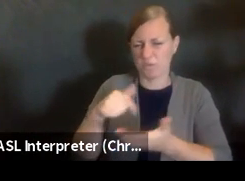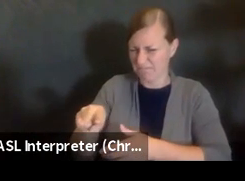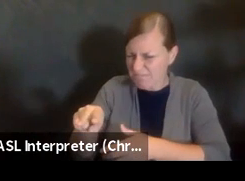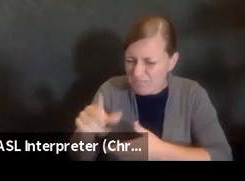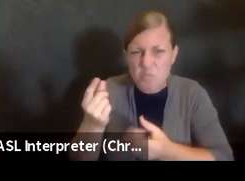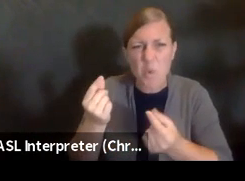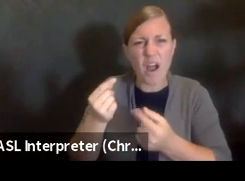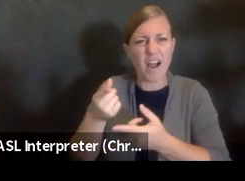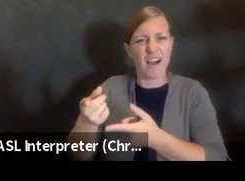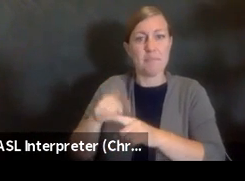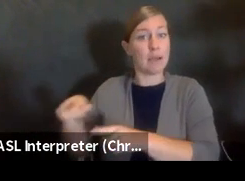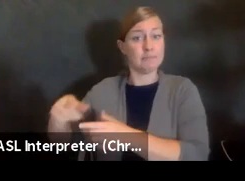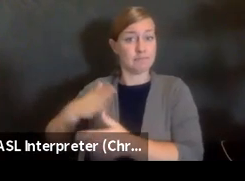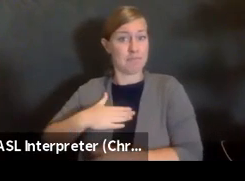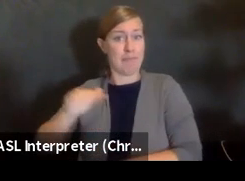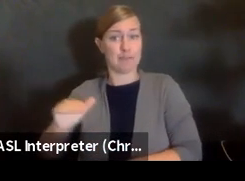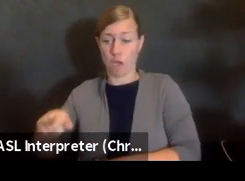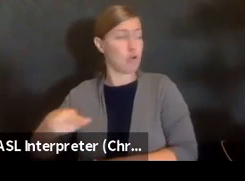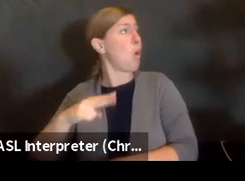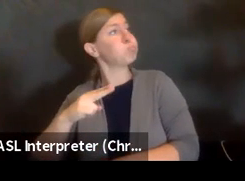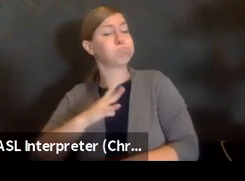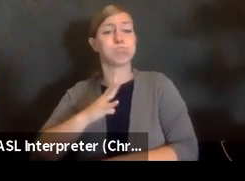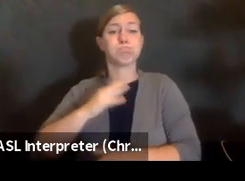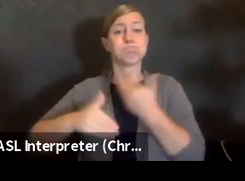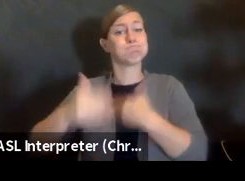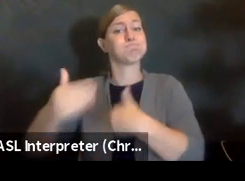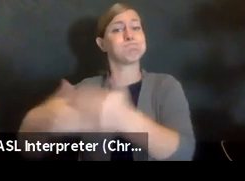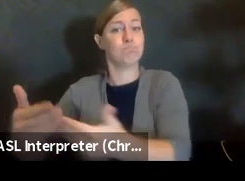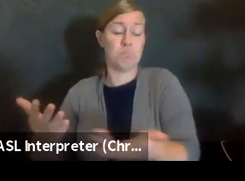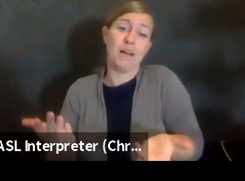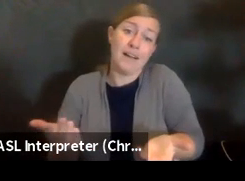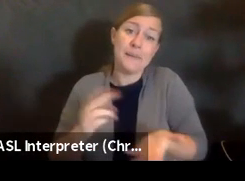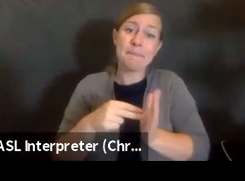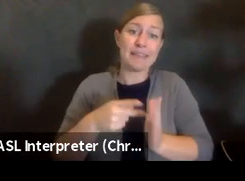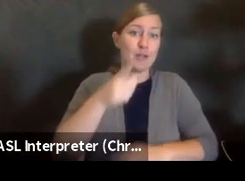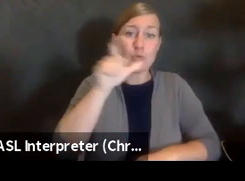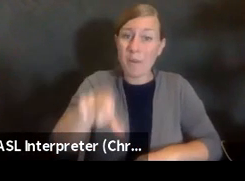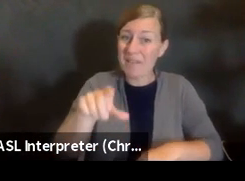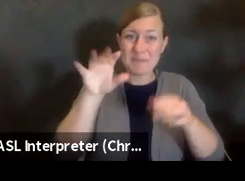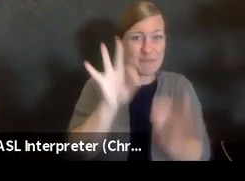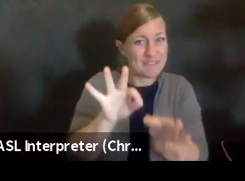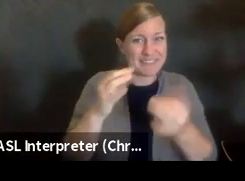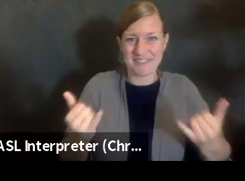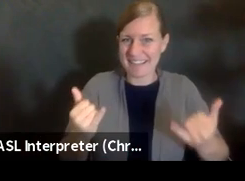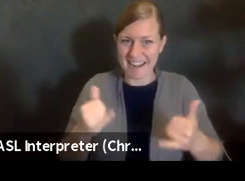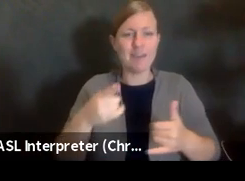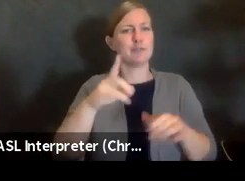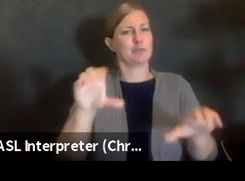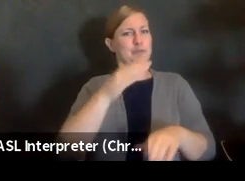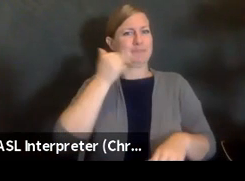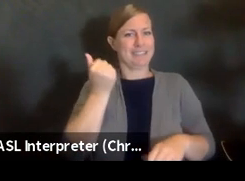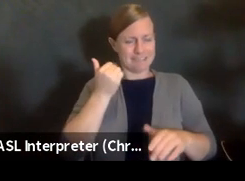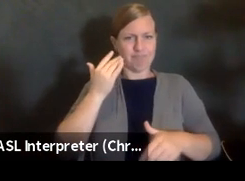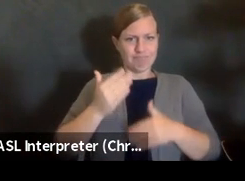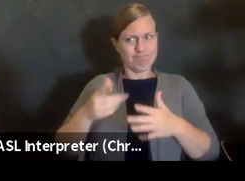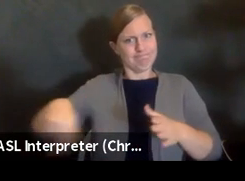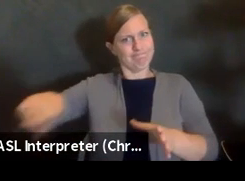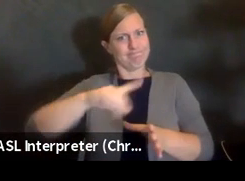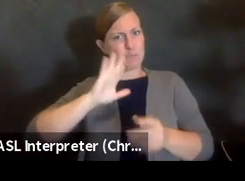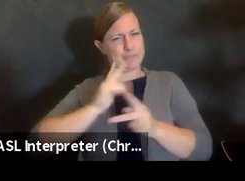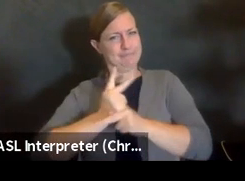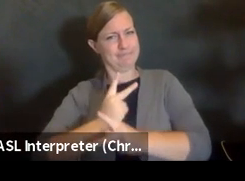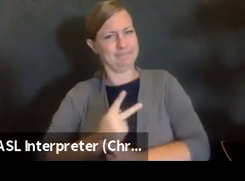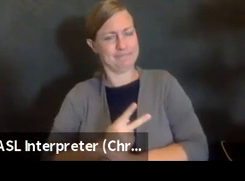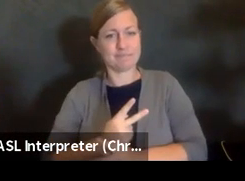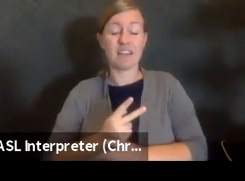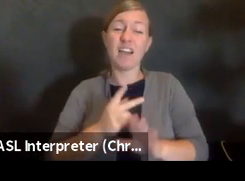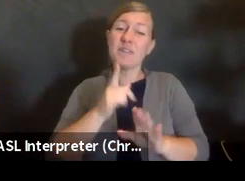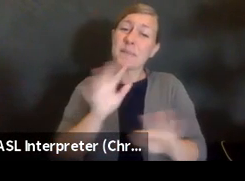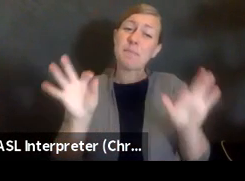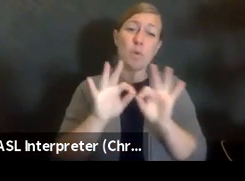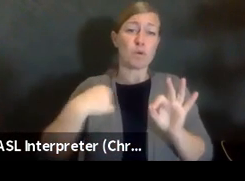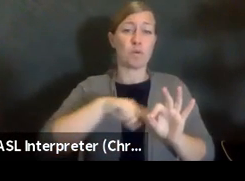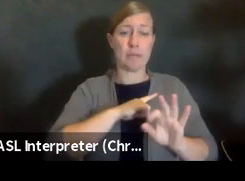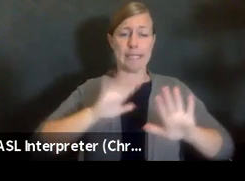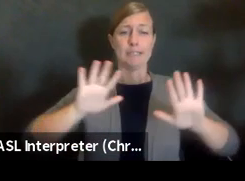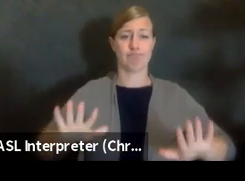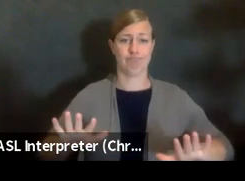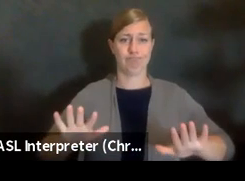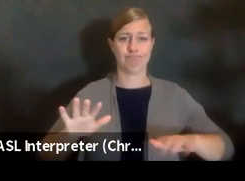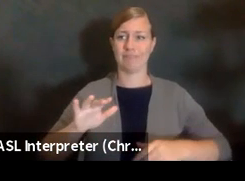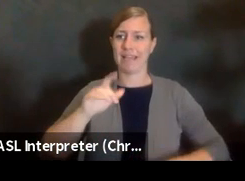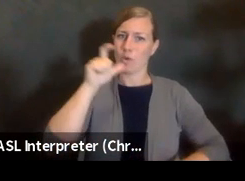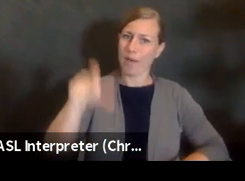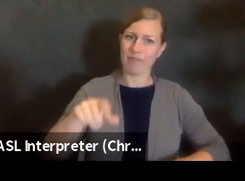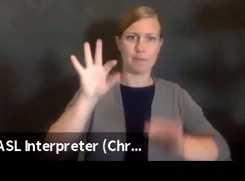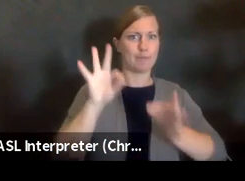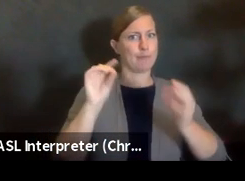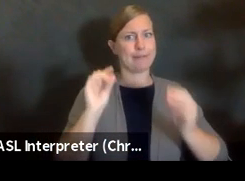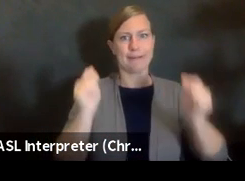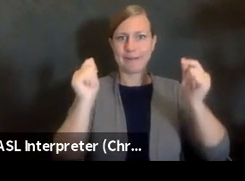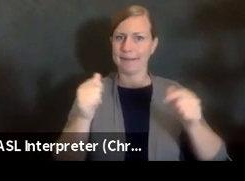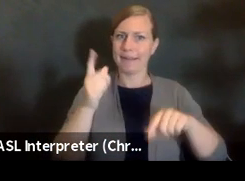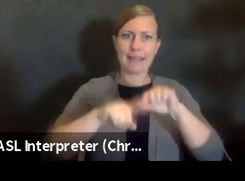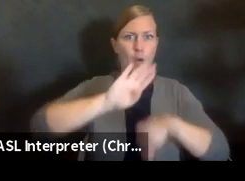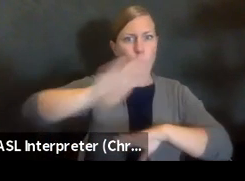Katherine Livick - ESD 112: and pick them up very quickly and be very successful with them. So you don't have to be perfect right now and I think that's an overarching theme that we need to stick with because we're all learning a lot of new stuff at once and it's hard. Okay. So be nice to yourself.